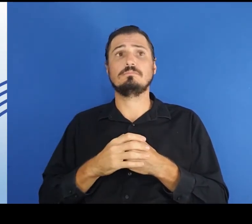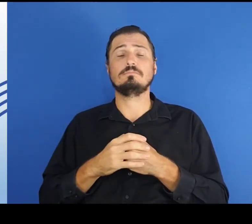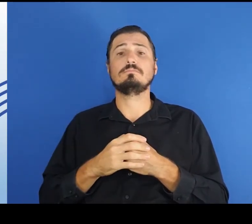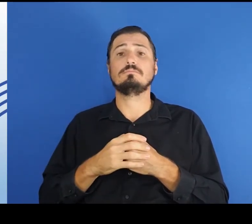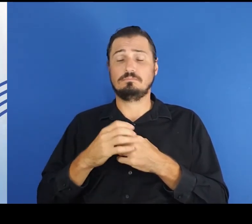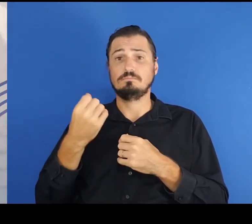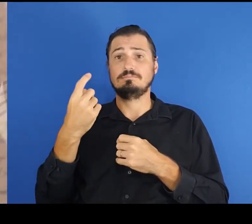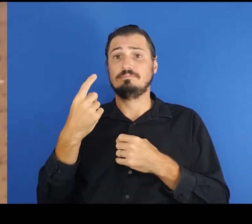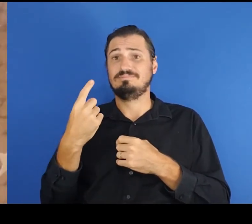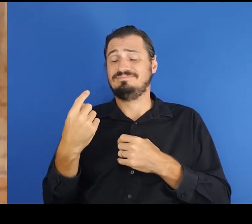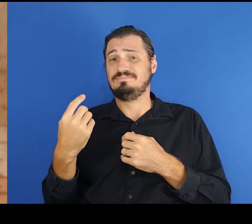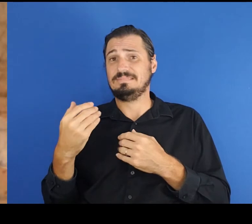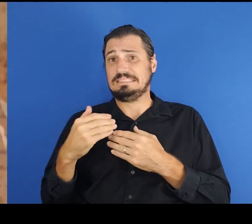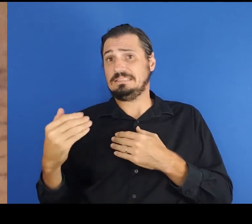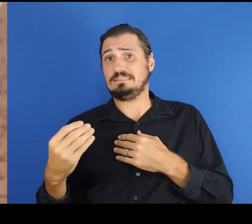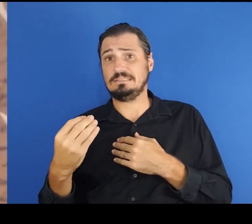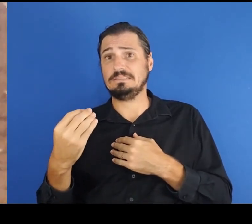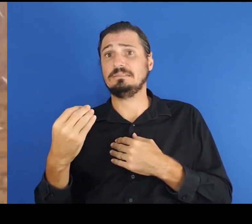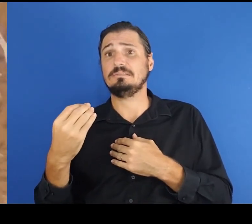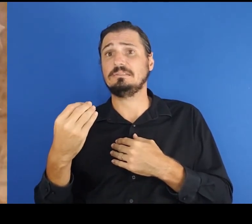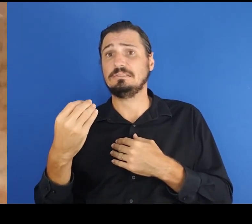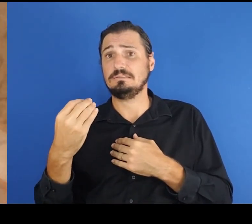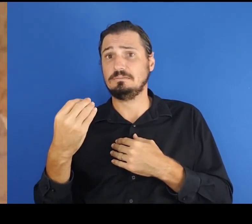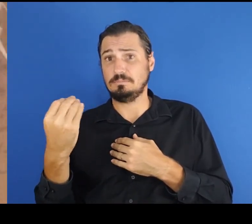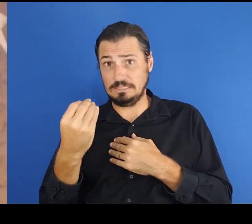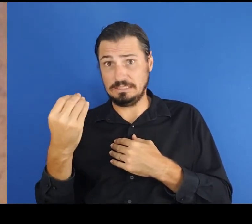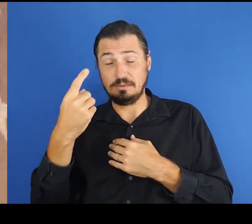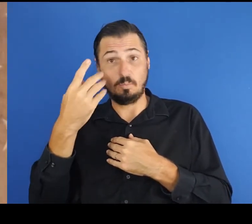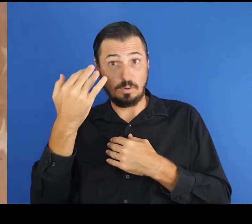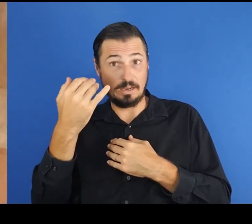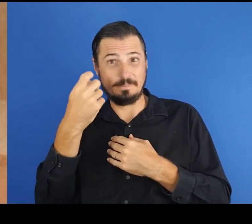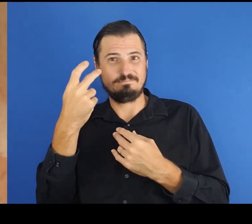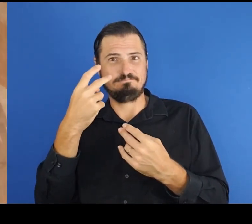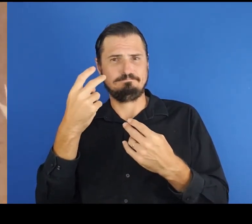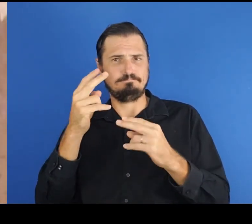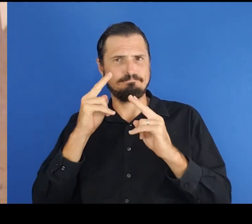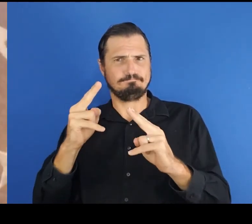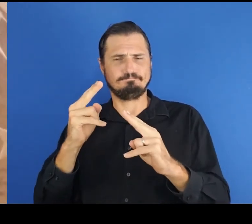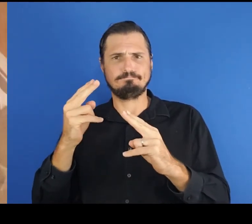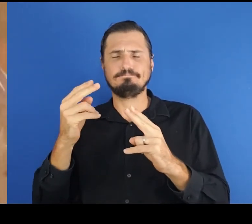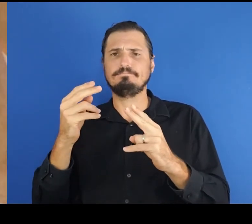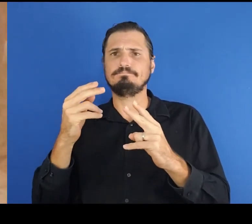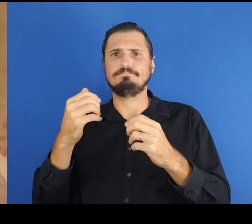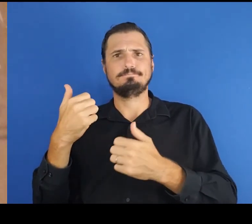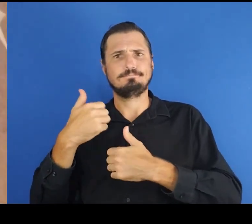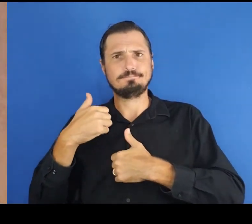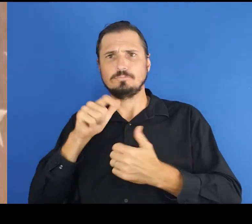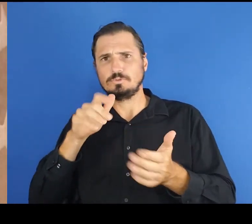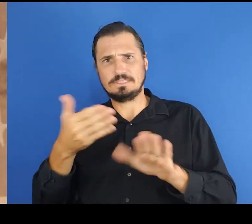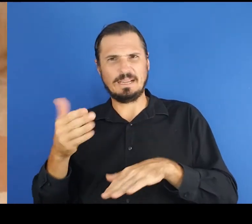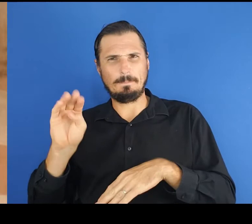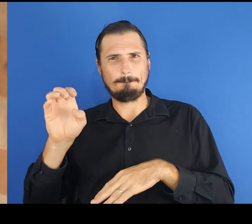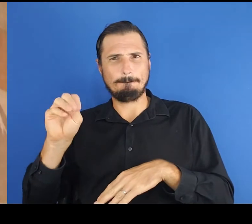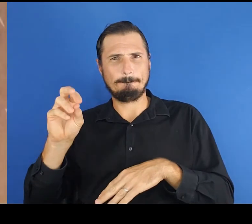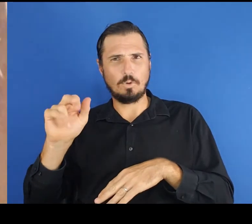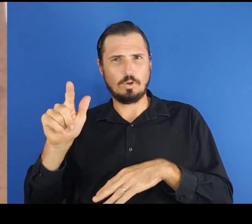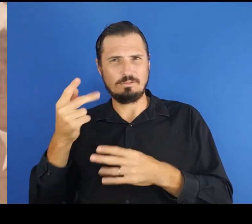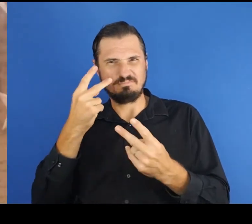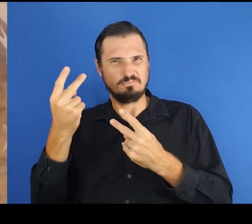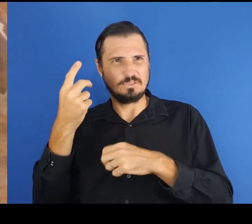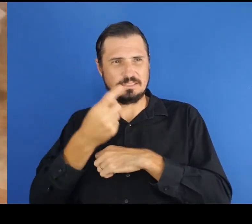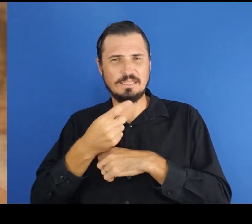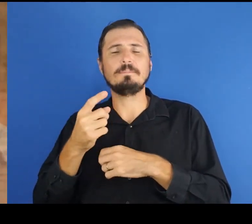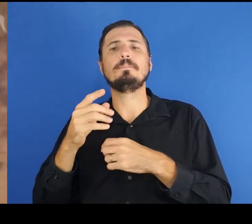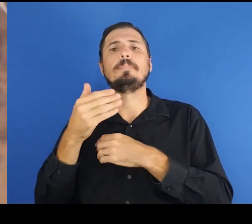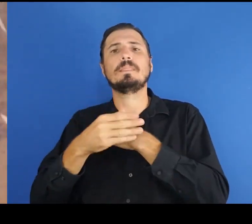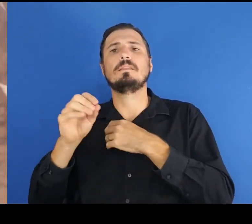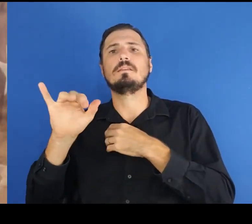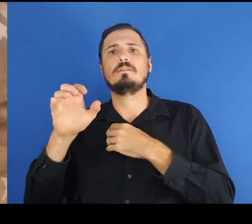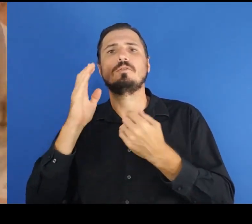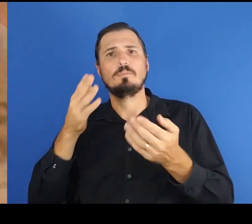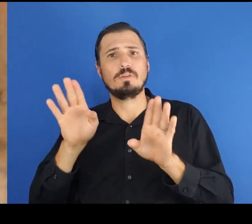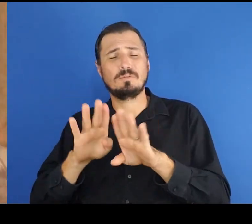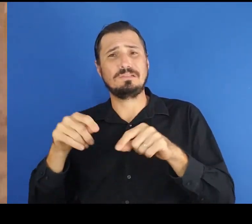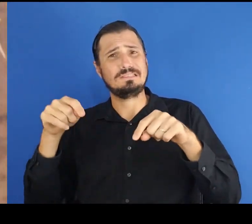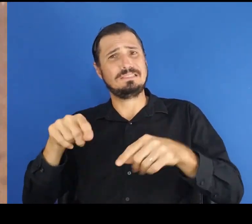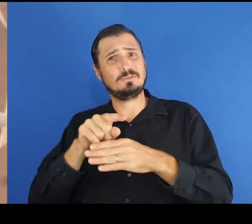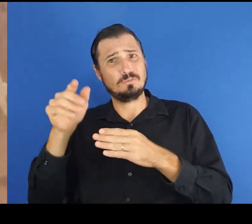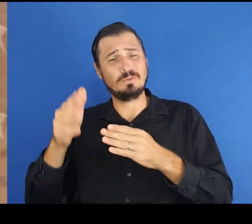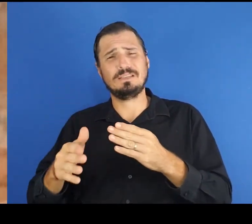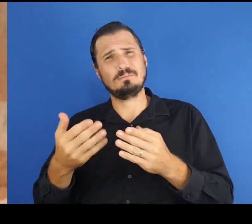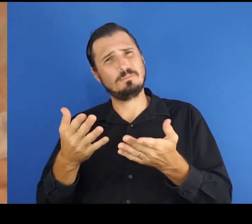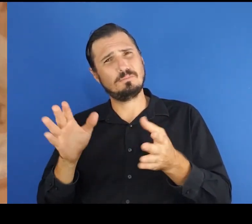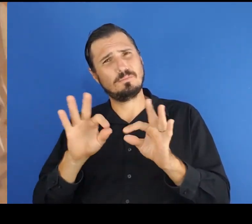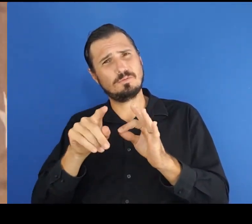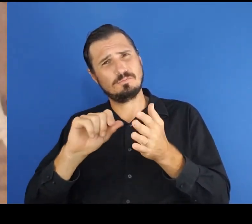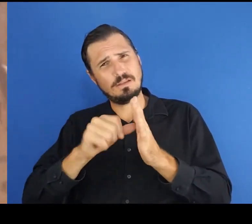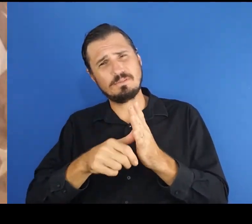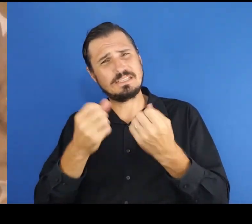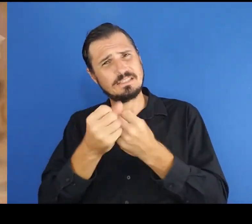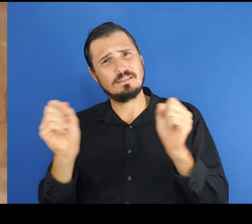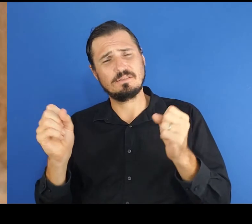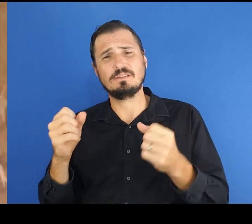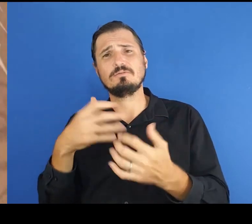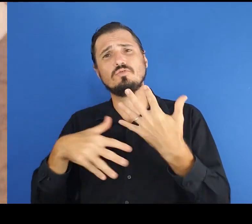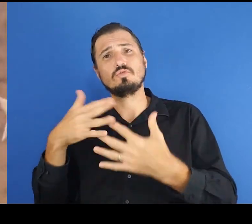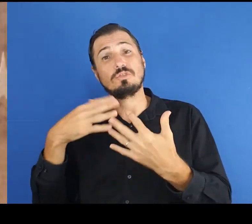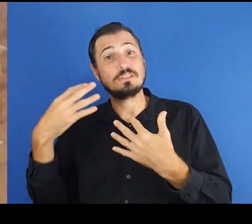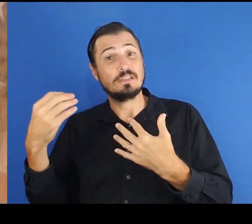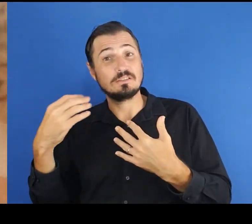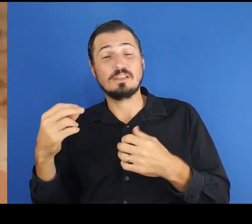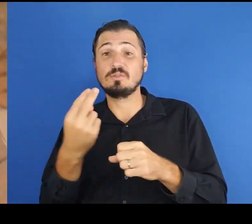In observance of Memorial Day, County of Kaua‘i offices will be closed on Monday, May 31. During this holiday weekend, please emphasize safety. Keep your gatherings outdoors, wear